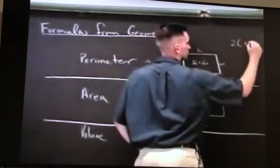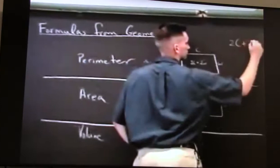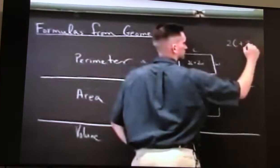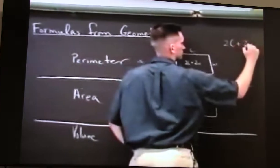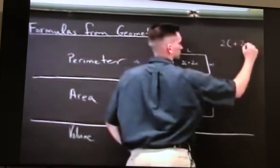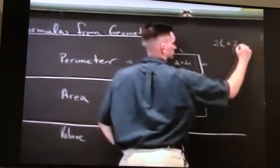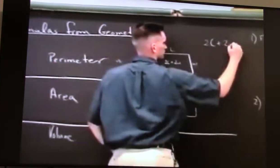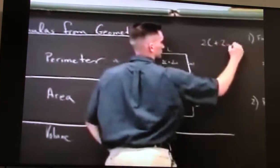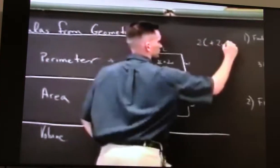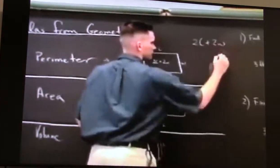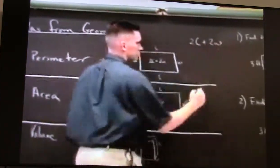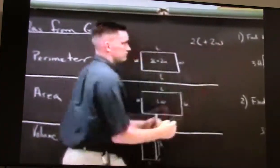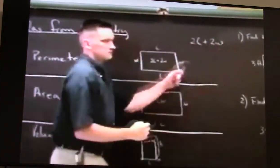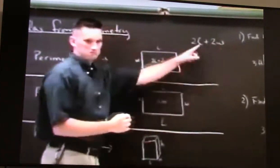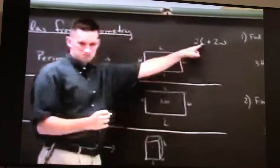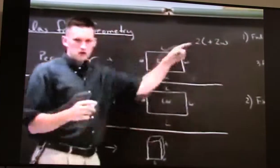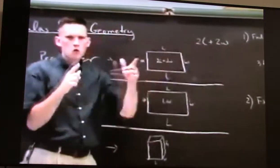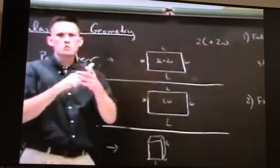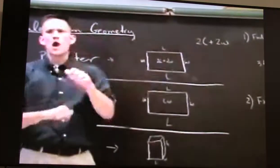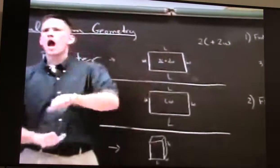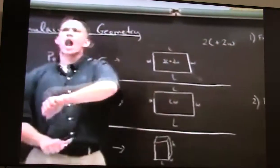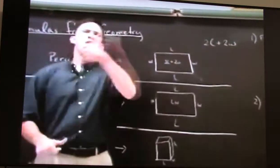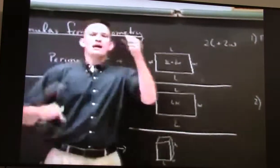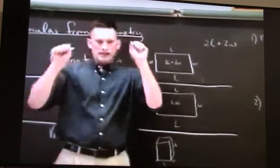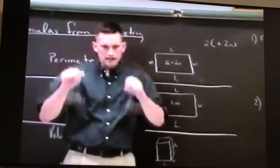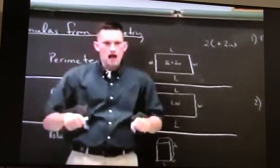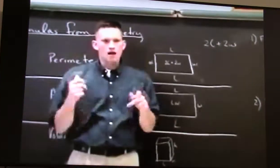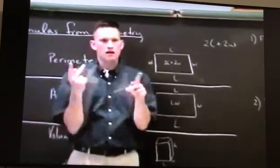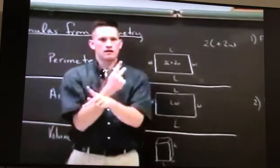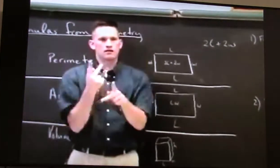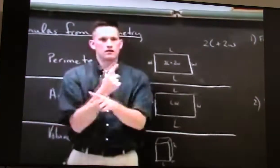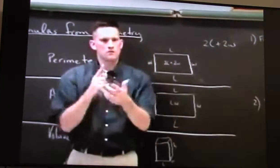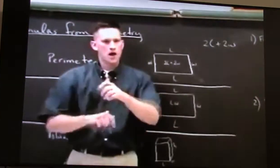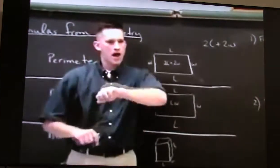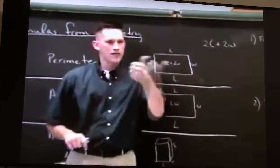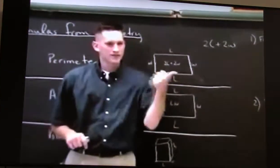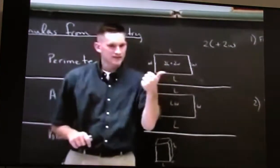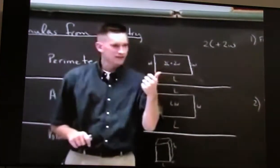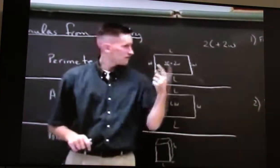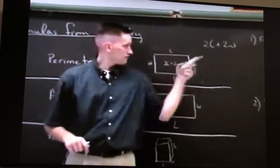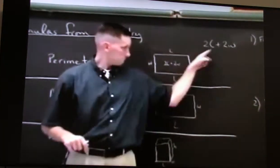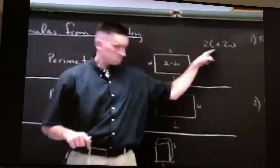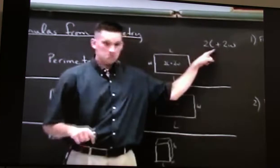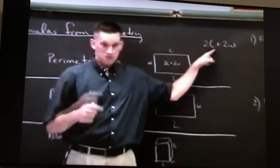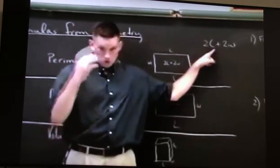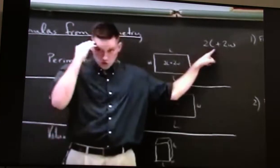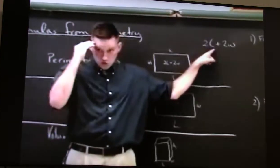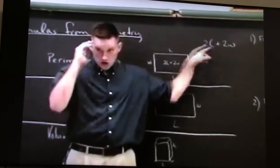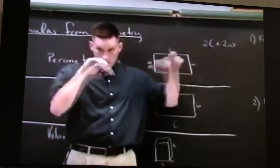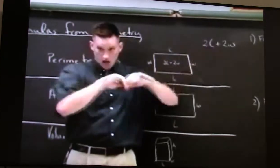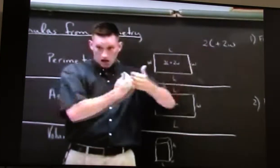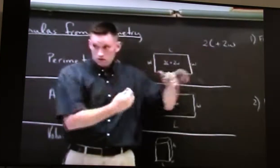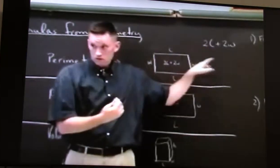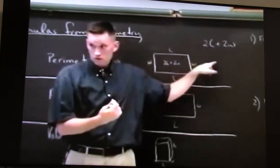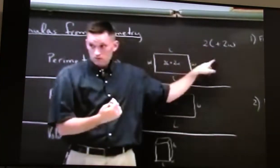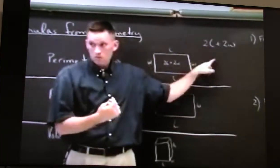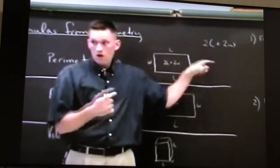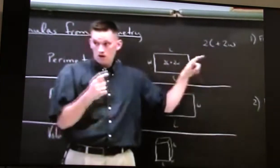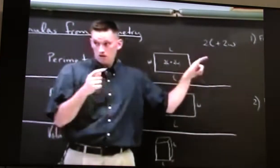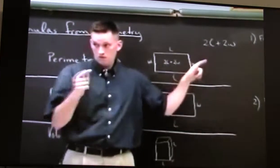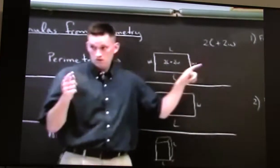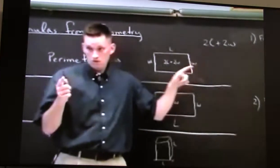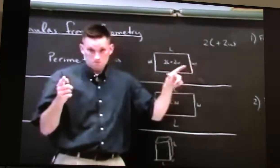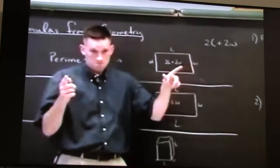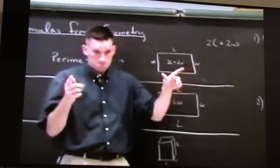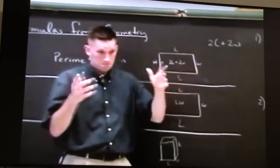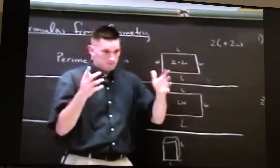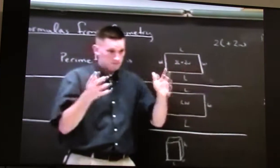So you can take that as 2L times 2W.